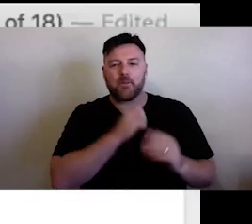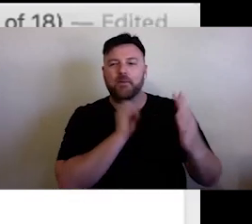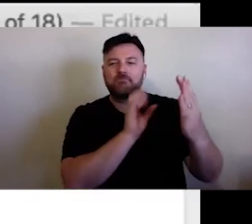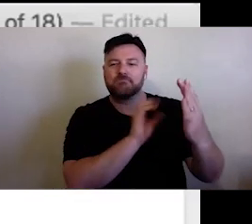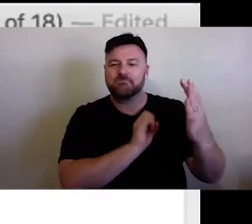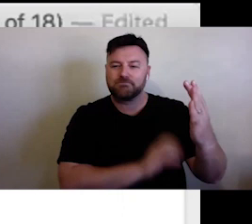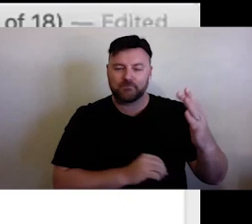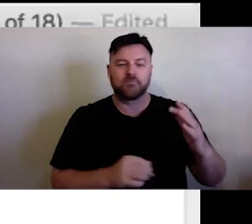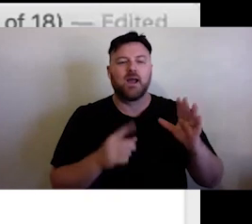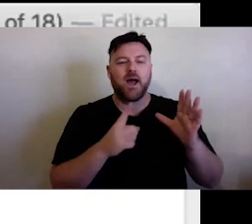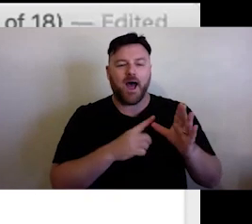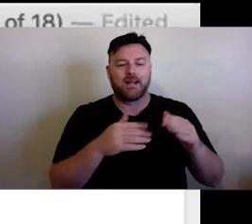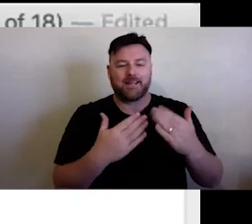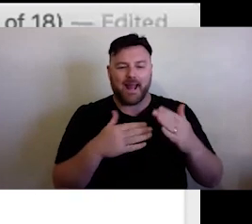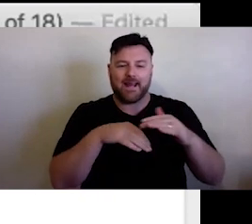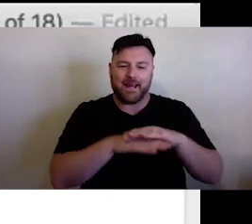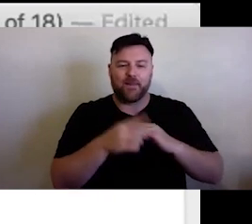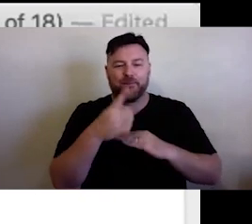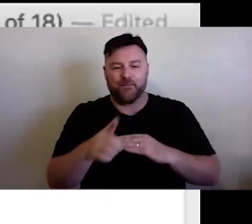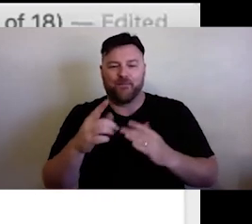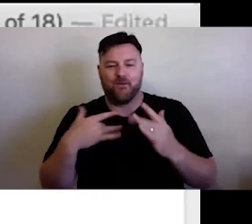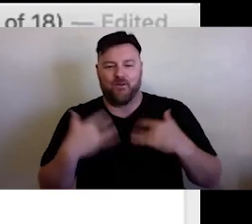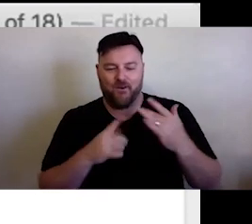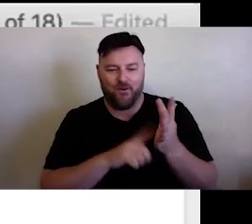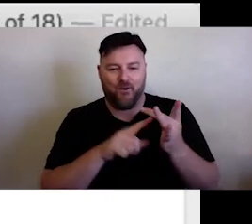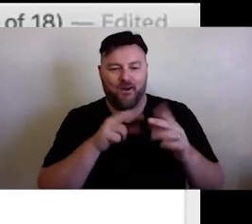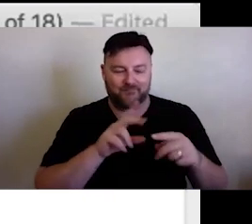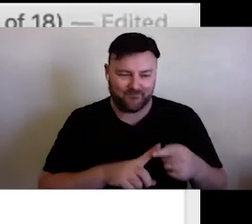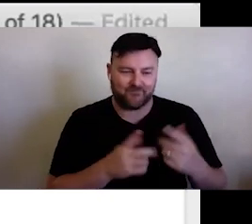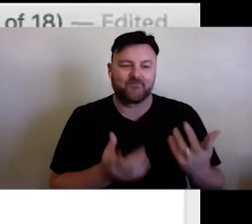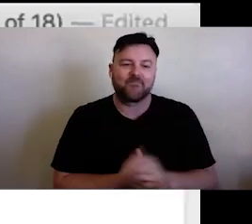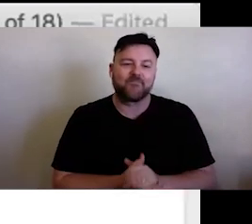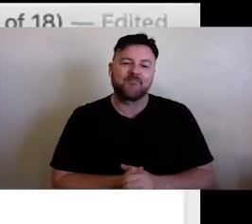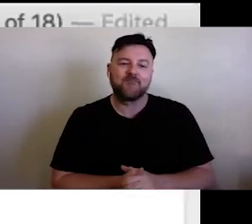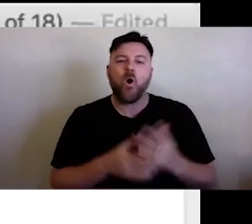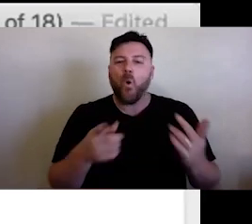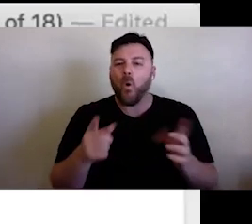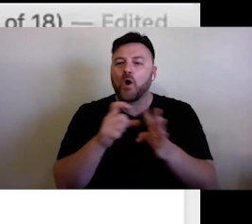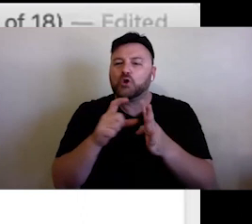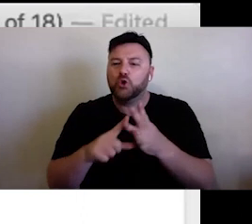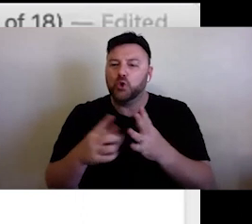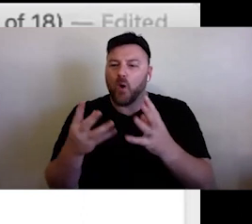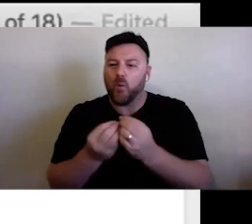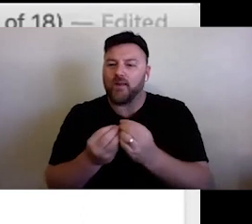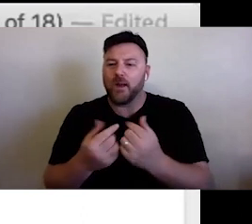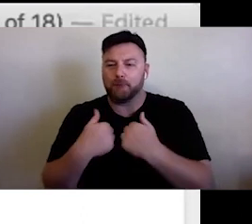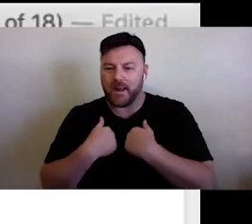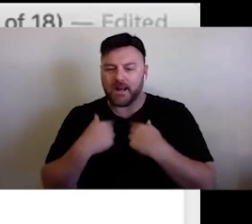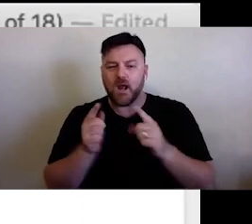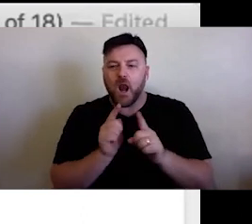with me videos. Get ready with me kind of content. There's more and more creative interpretations of that thing where people were doing